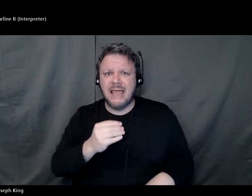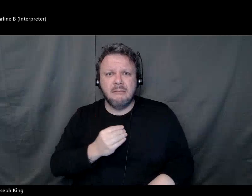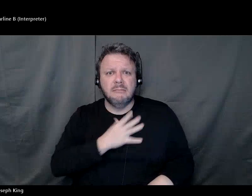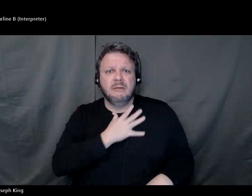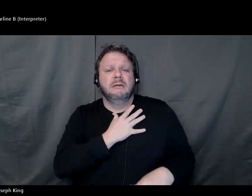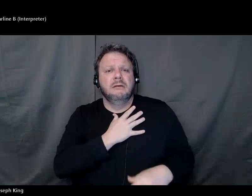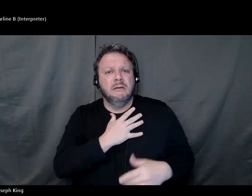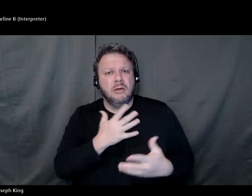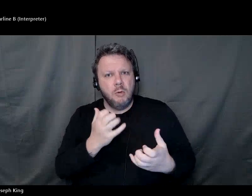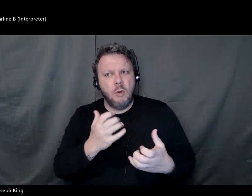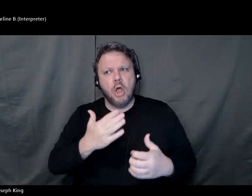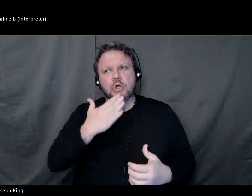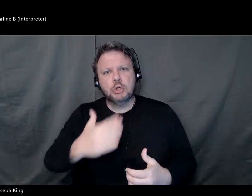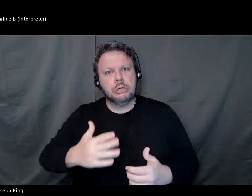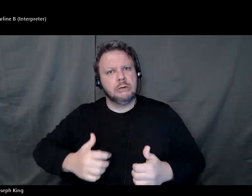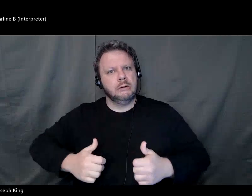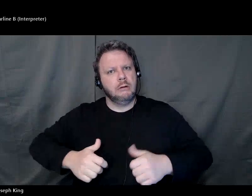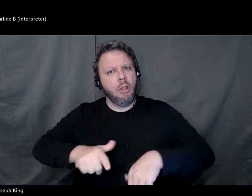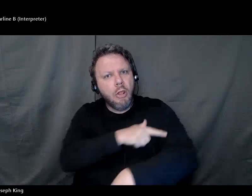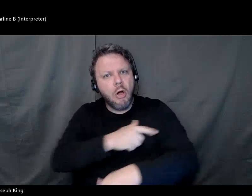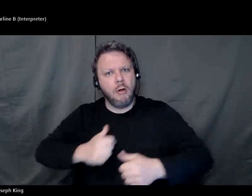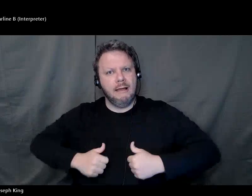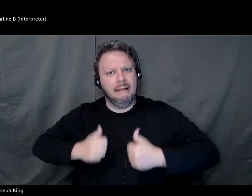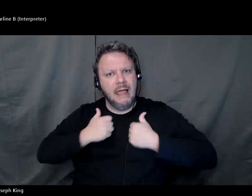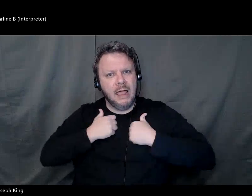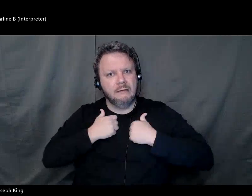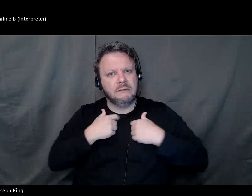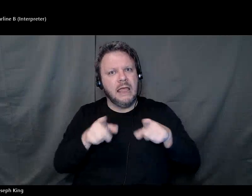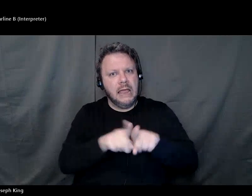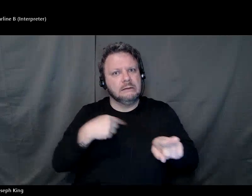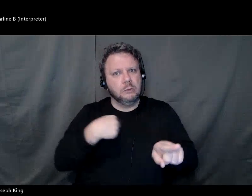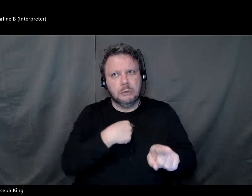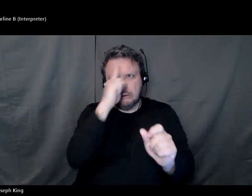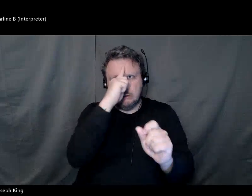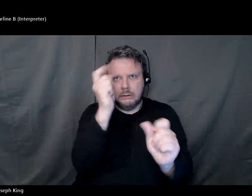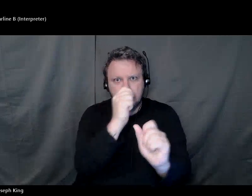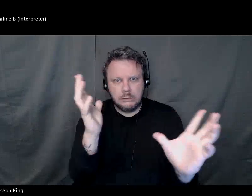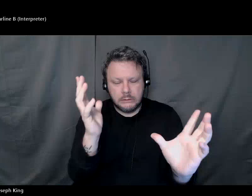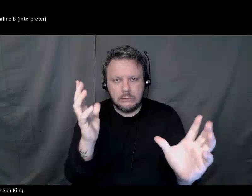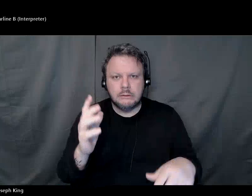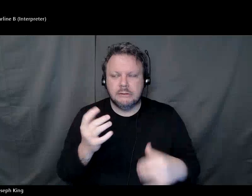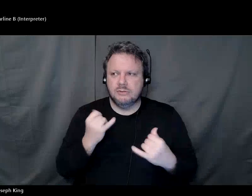We want good long lives on our own terms, so now feels like a moment. You know,